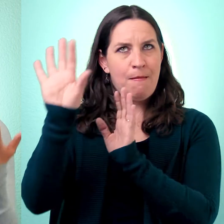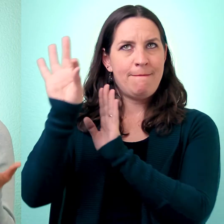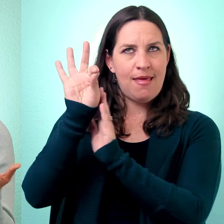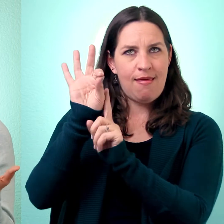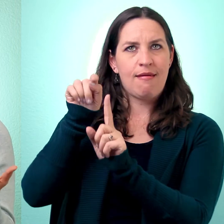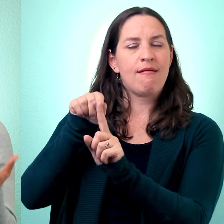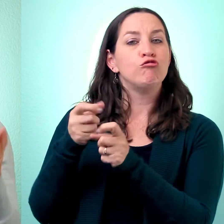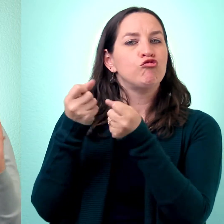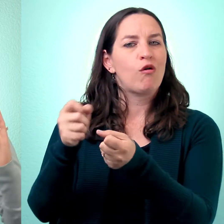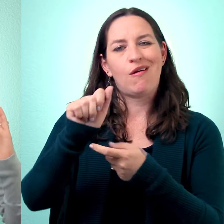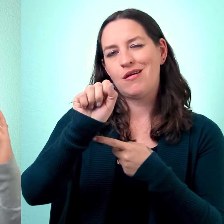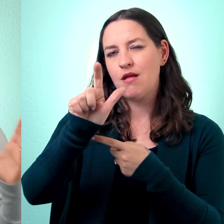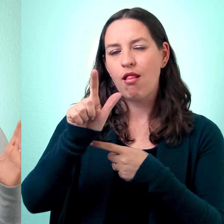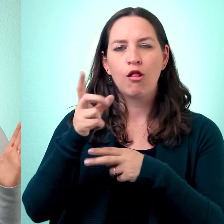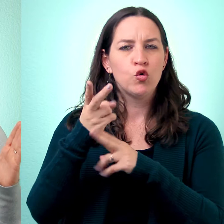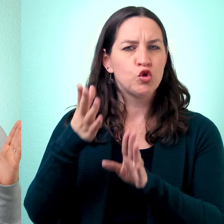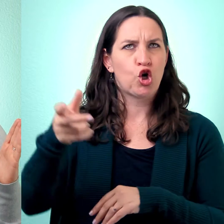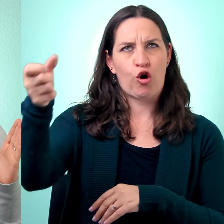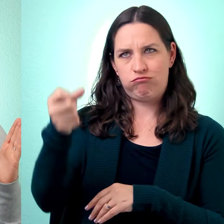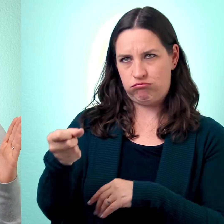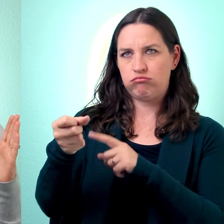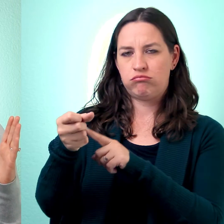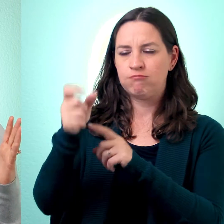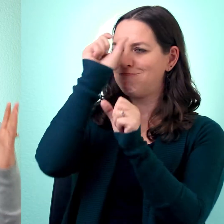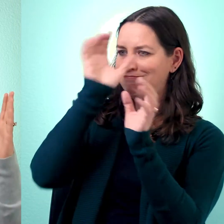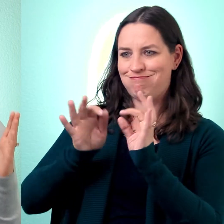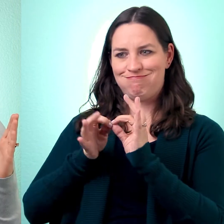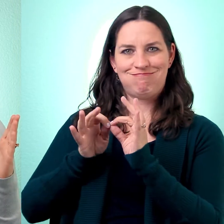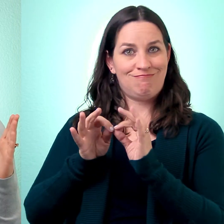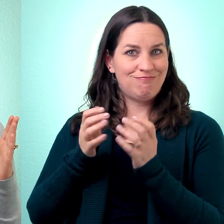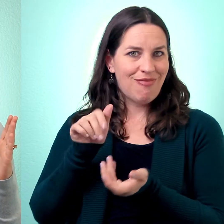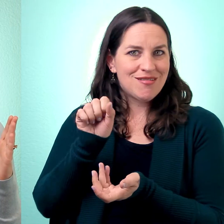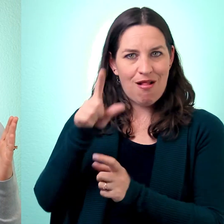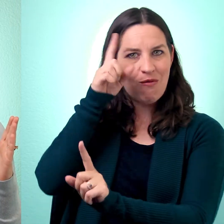that I know who is a very strong ASL user for the part of the test that is